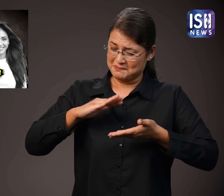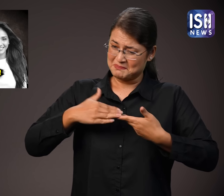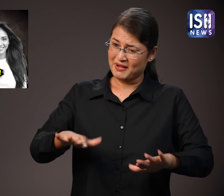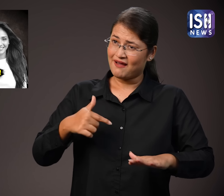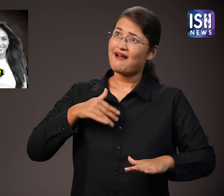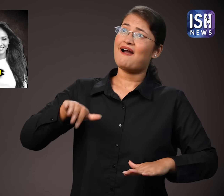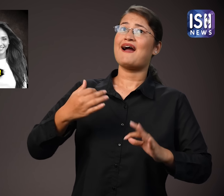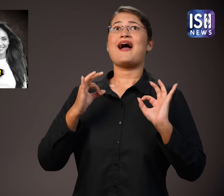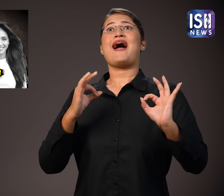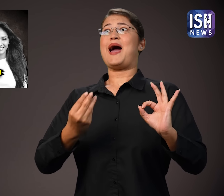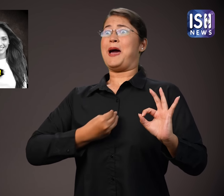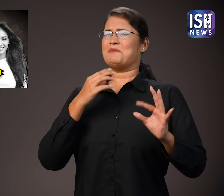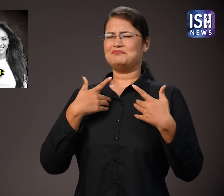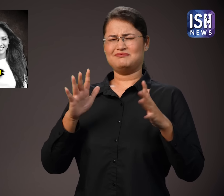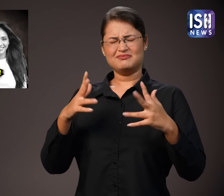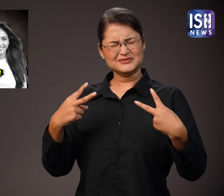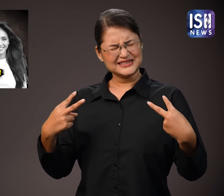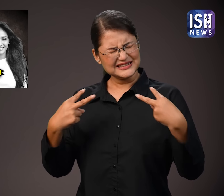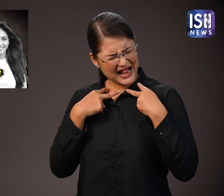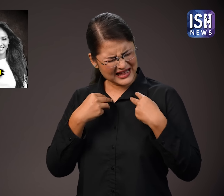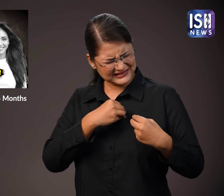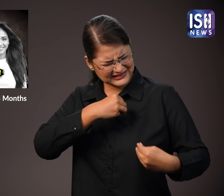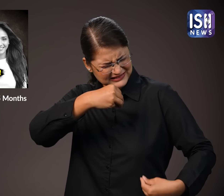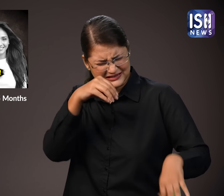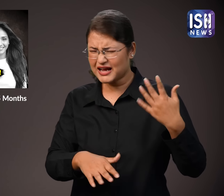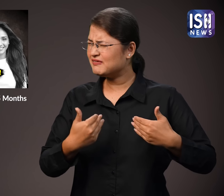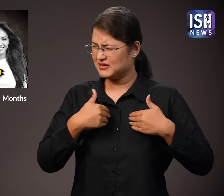her life after marriage had not been happy, that she felt trapped and was suffering deeply.